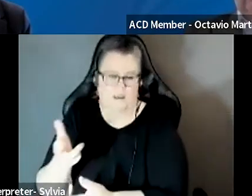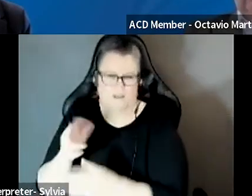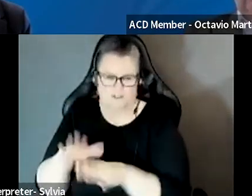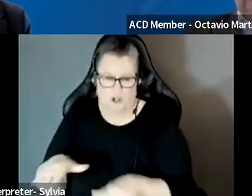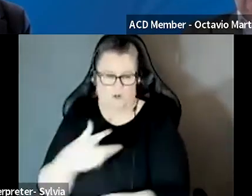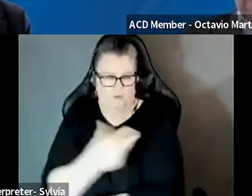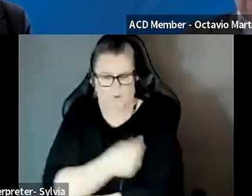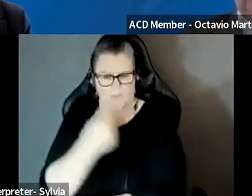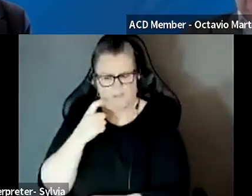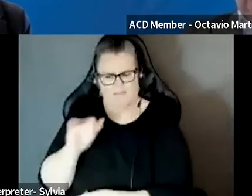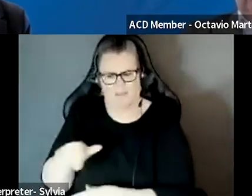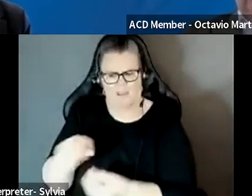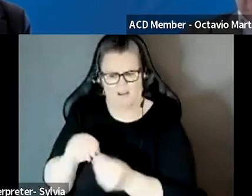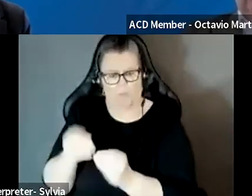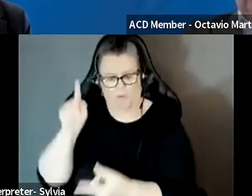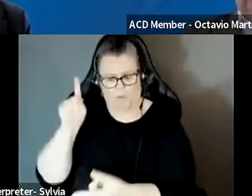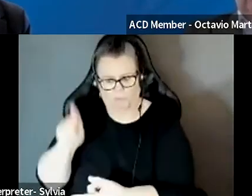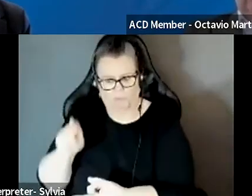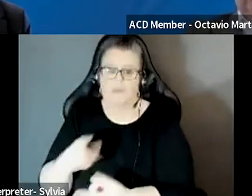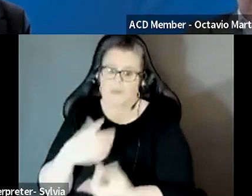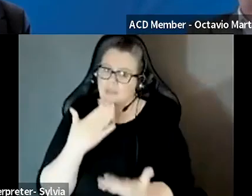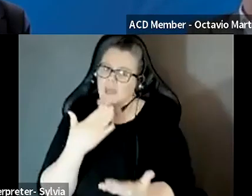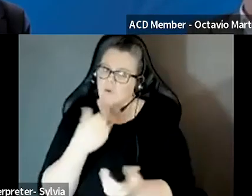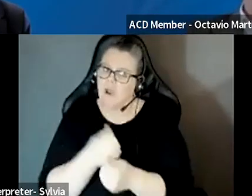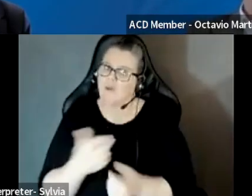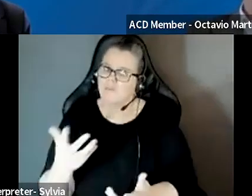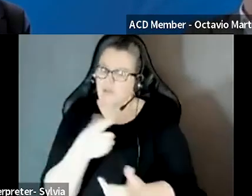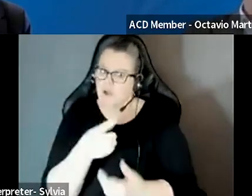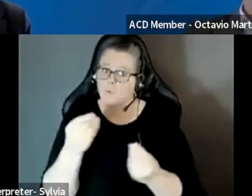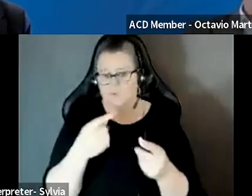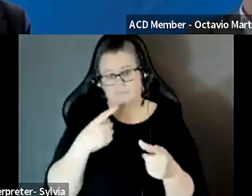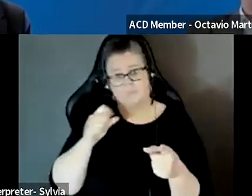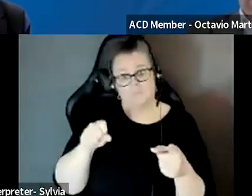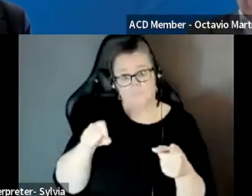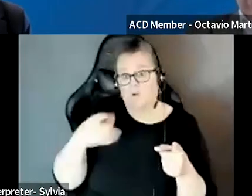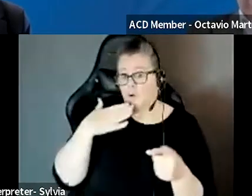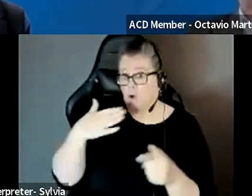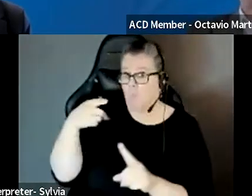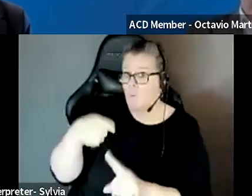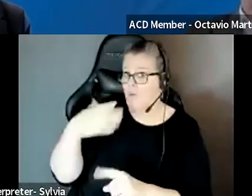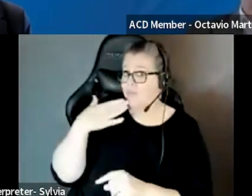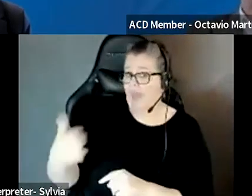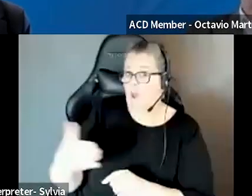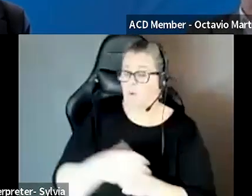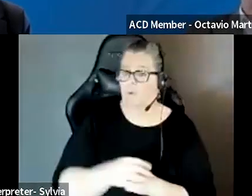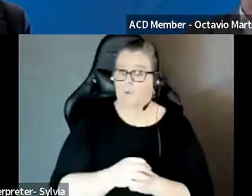So thank you for all you're doing. That's a really good point. Thank you. Yes, thanks for raising that, Julie.